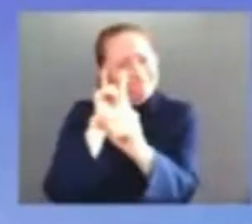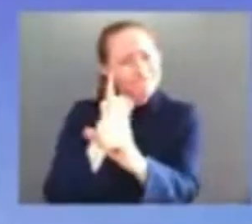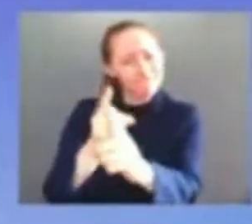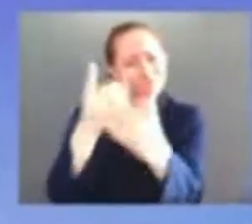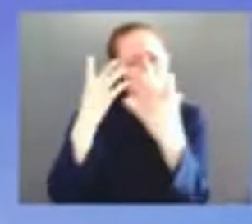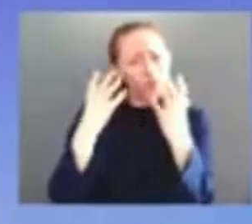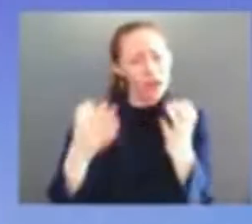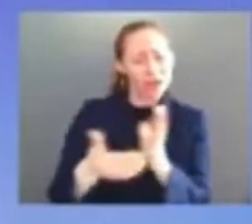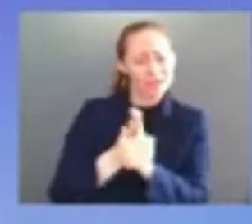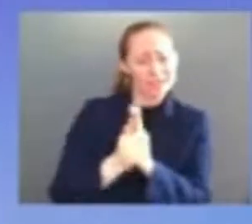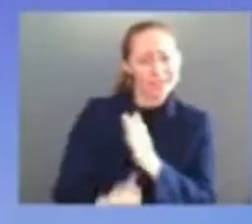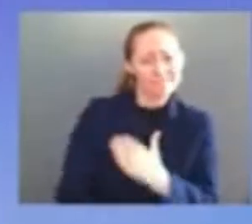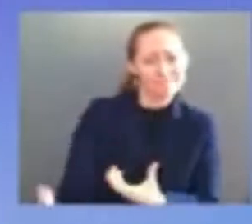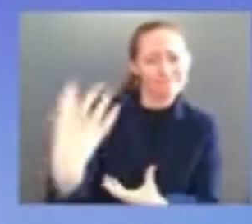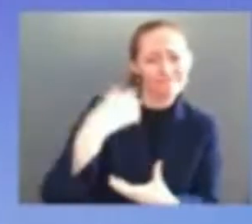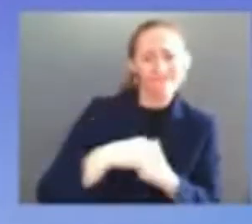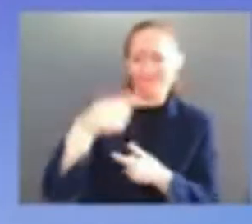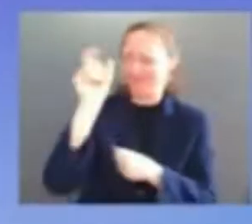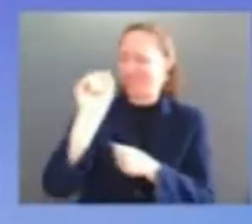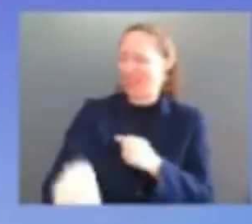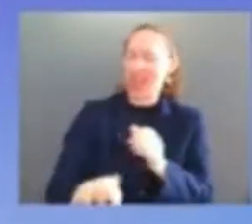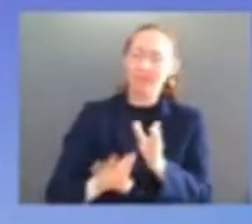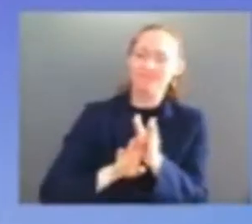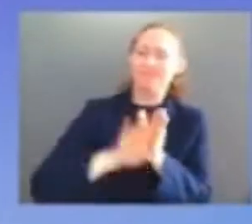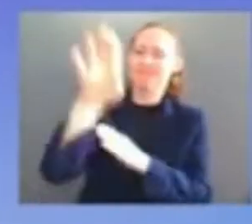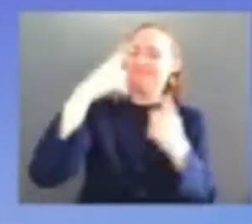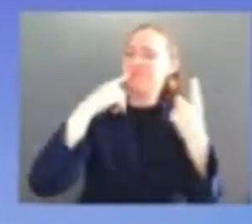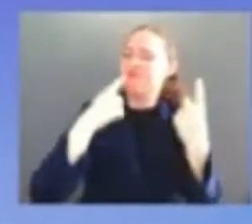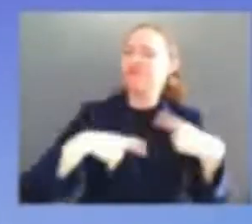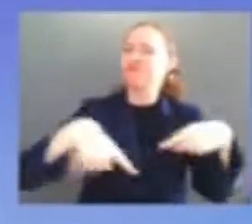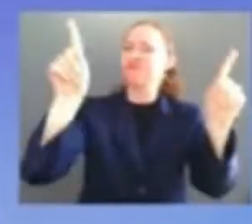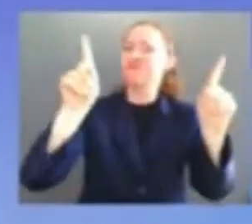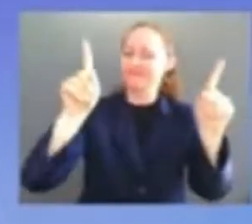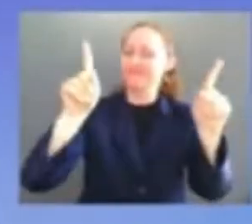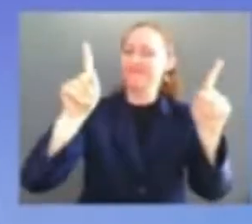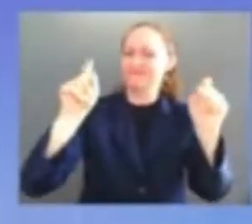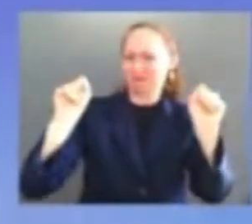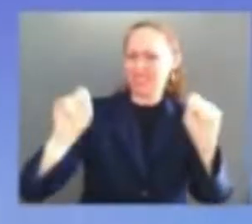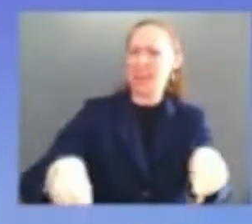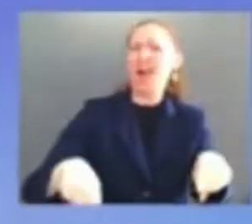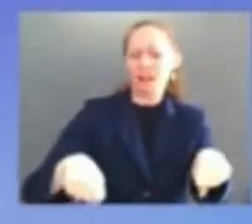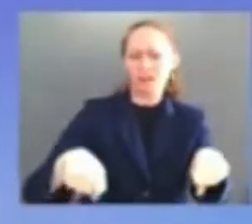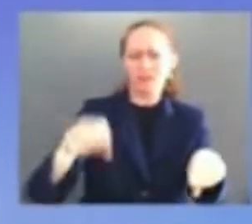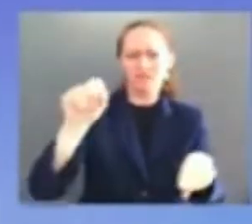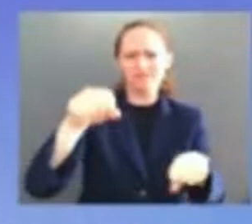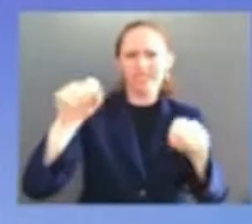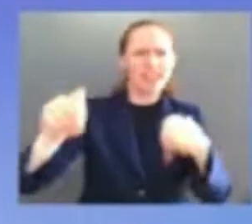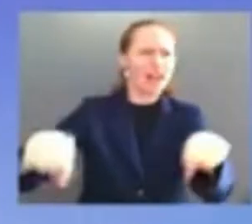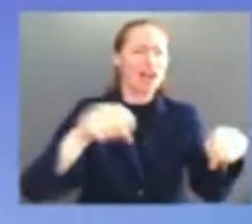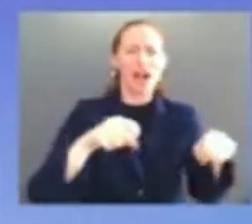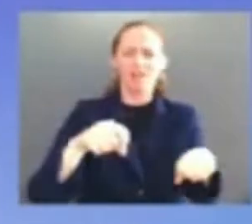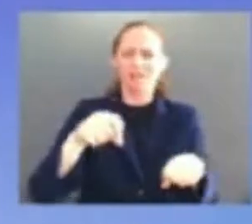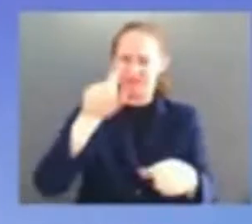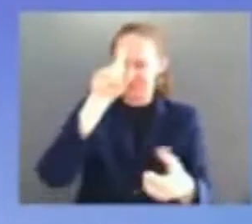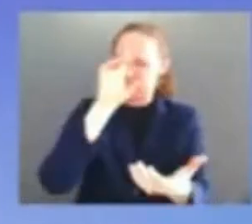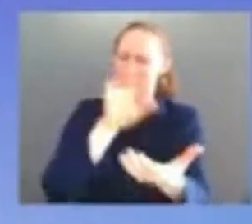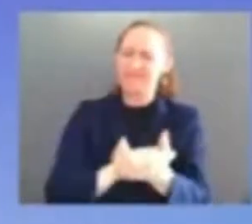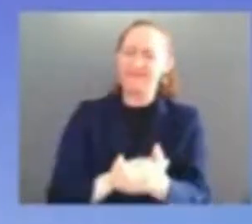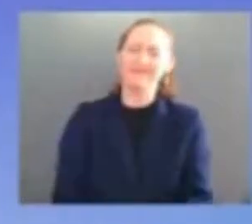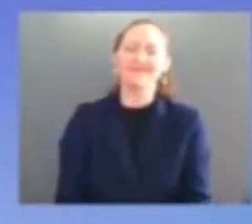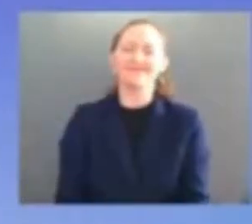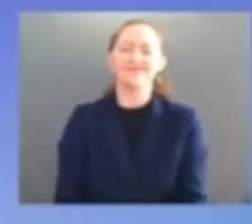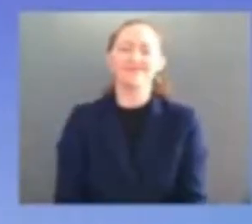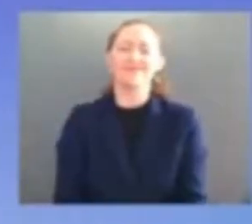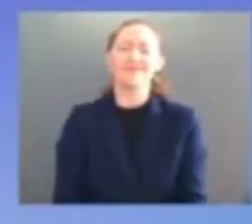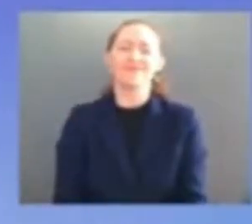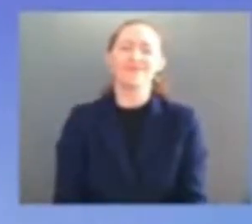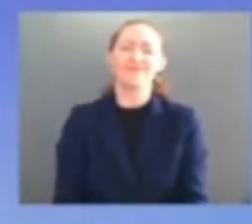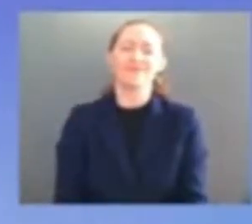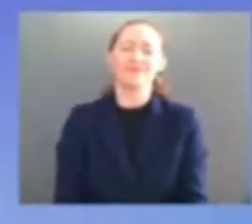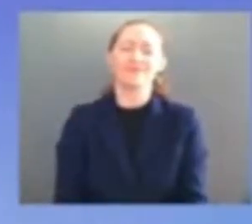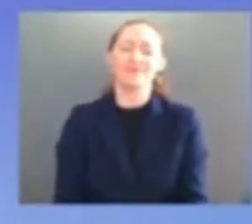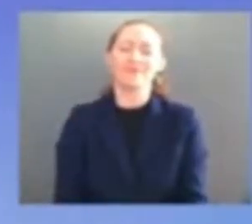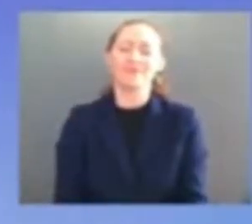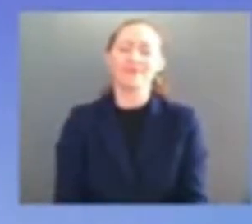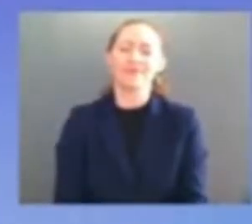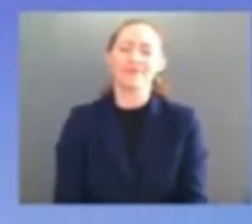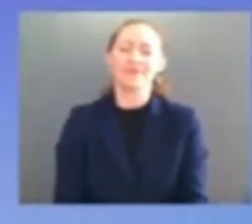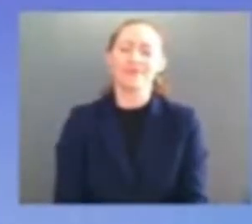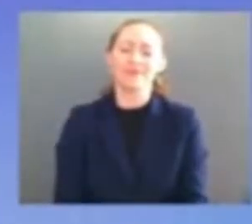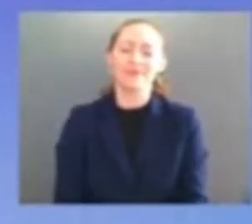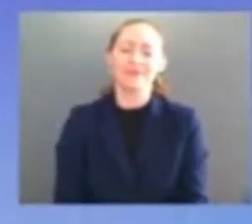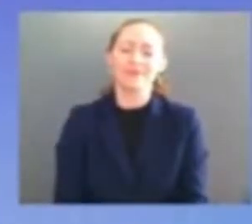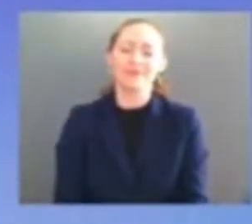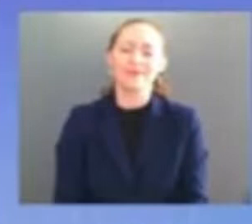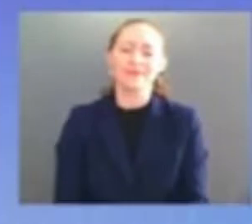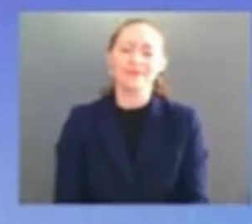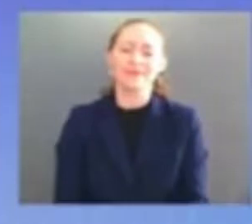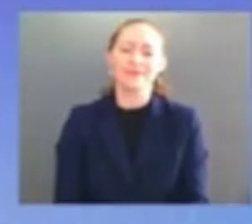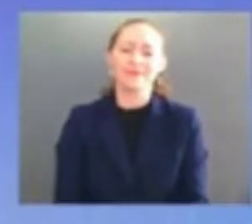americans we think anything's possible and the idea that a young girl who was dissuaded from even